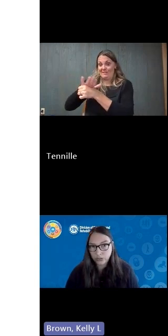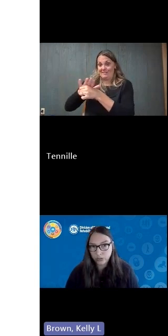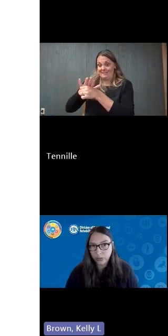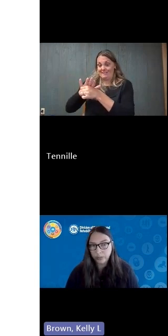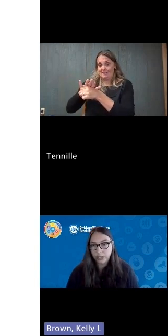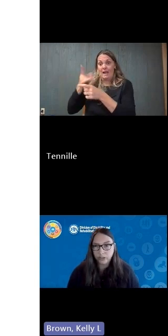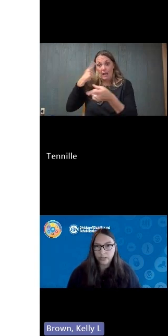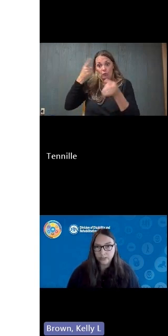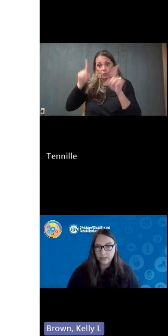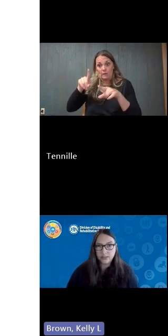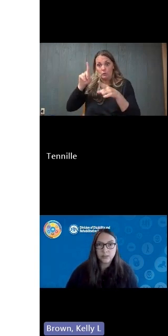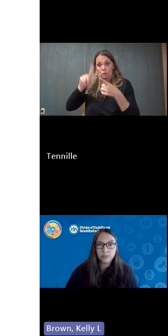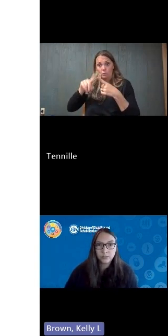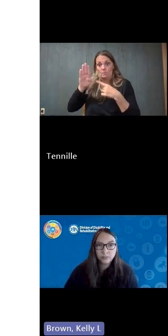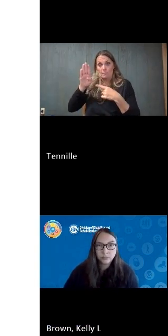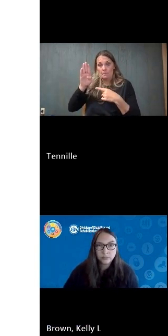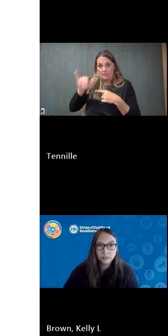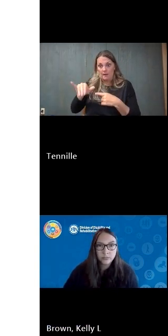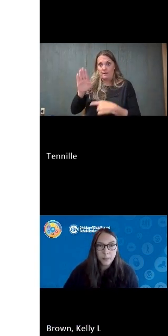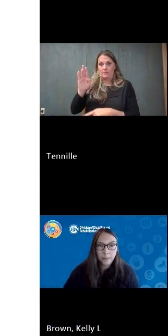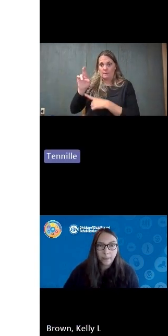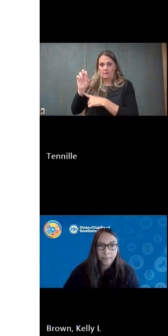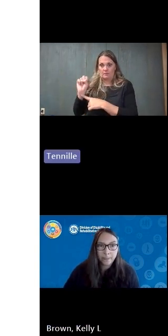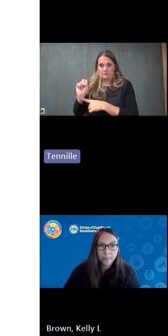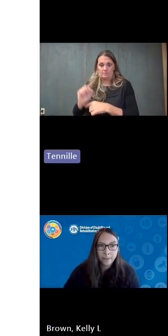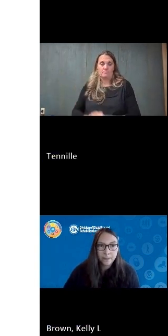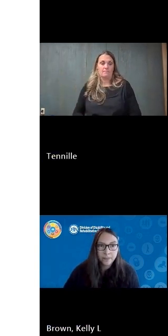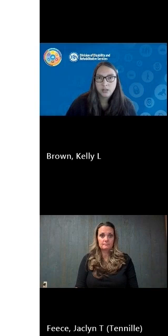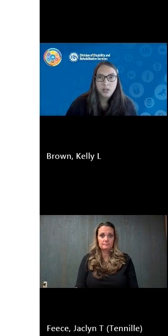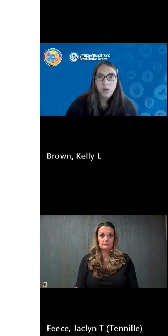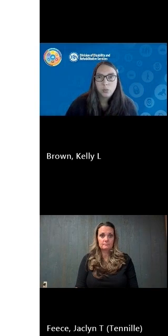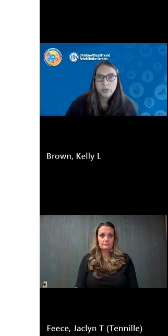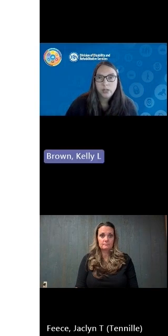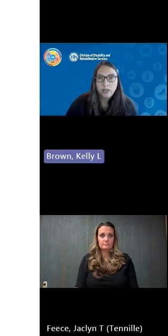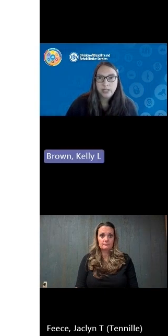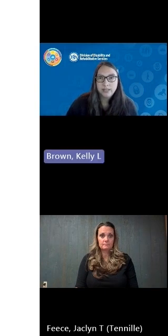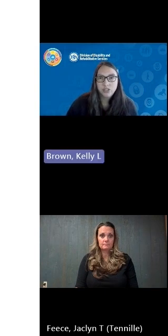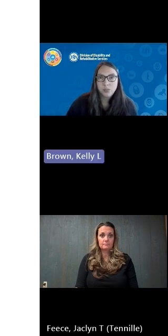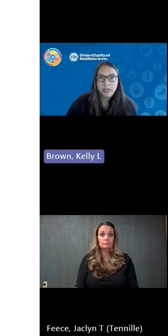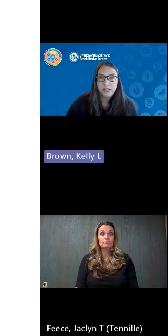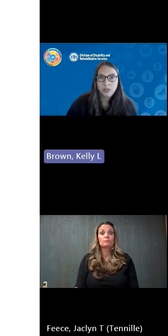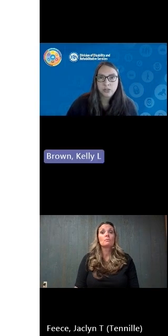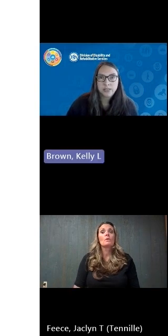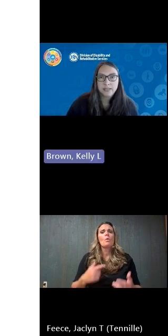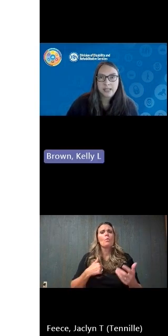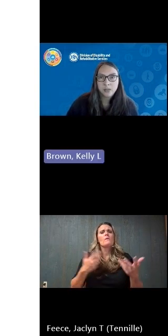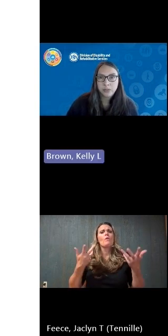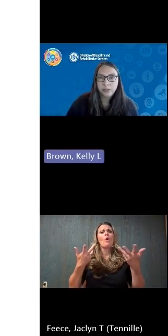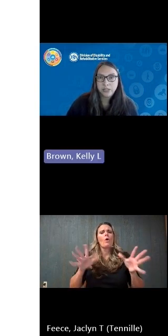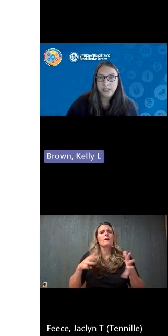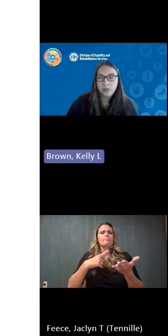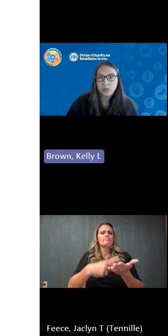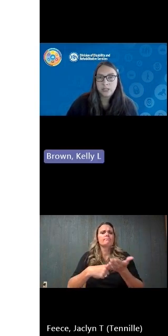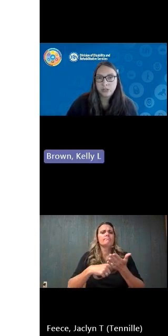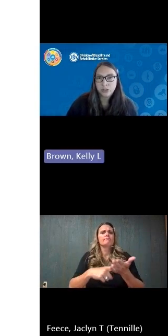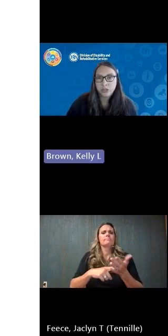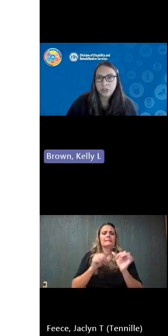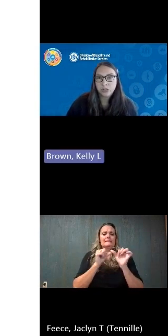to by BRS? We've already touched base on sustainability and retention